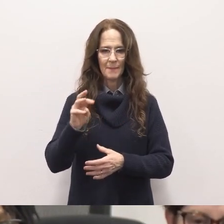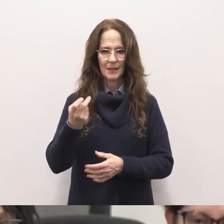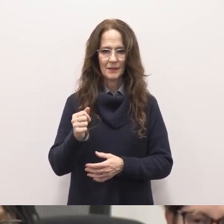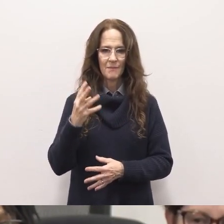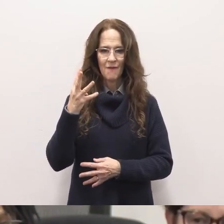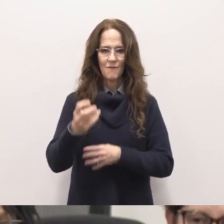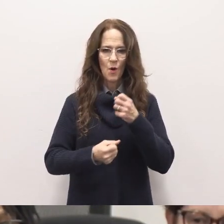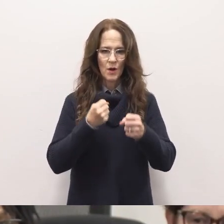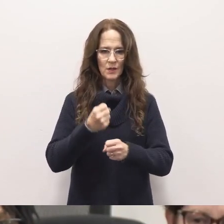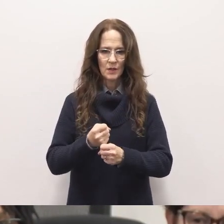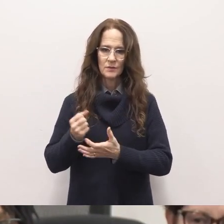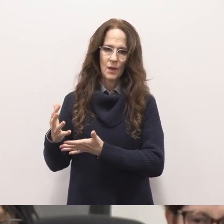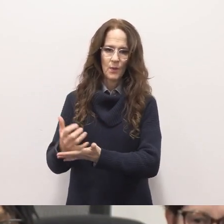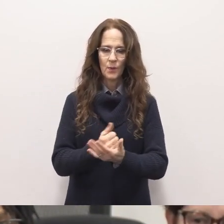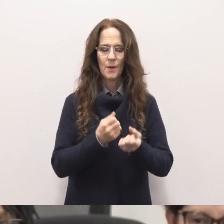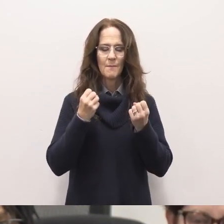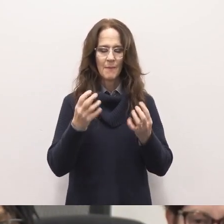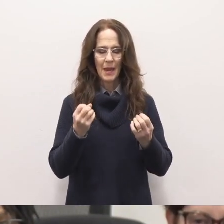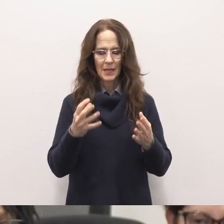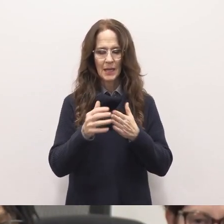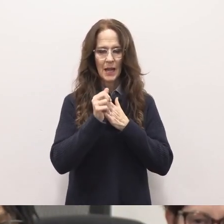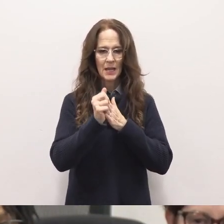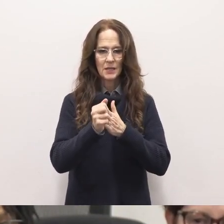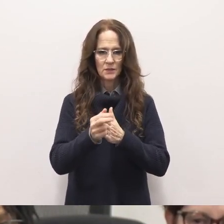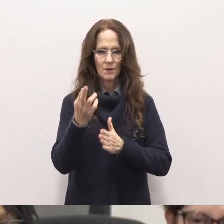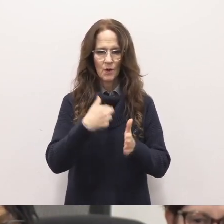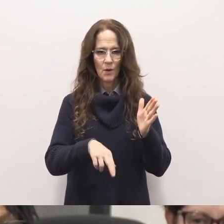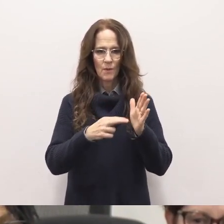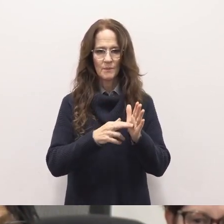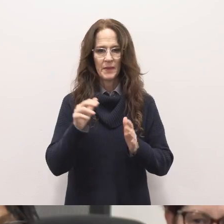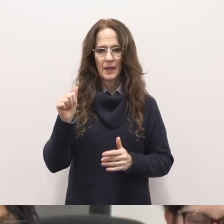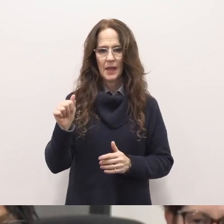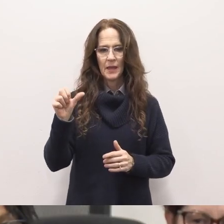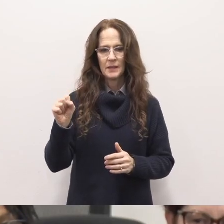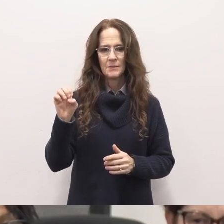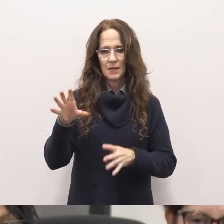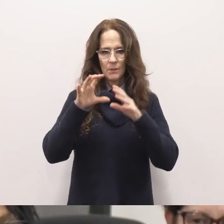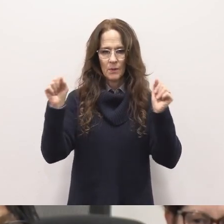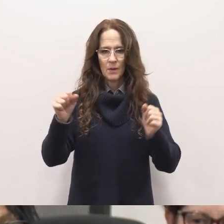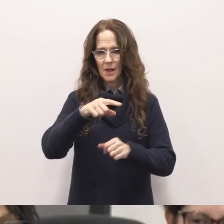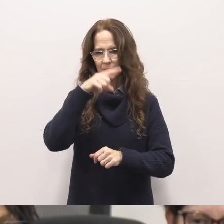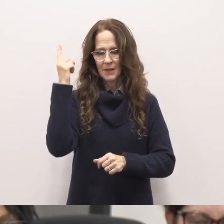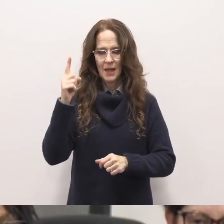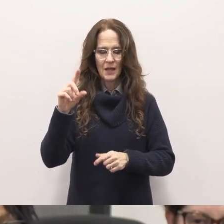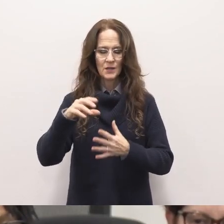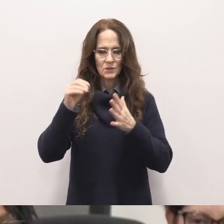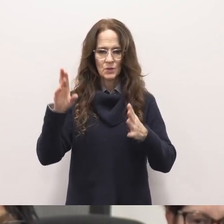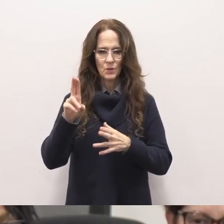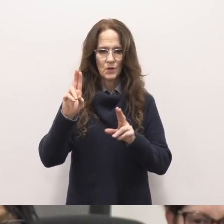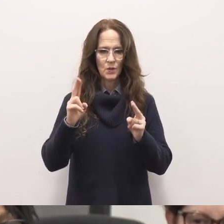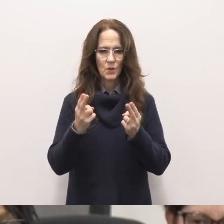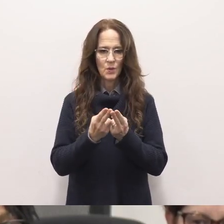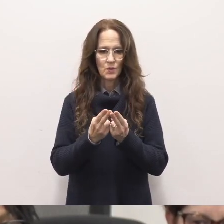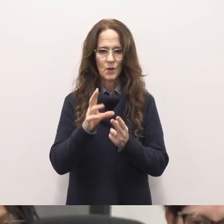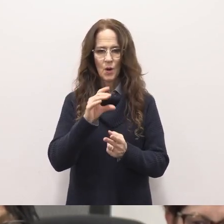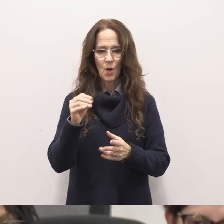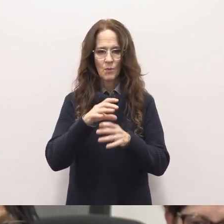I've acquired many leadership roles, the most recent being ASB president, Black Student Union co-president, and Quest Ambassador co-president.